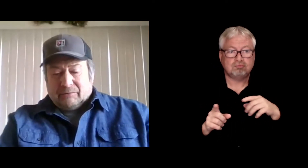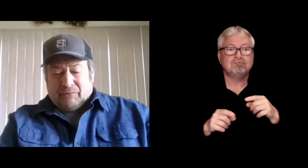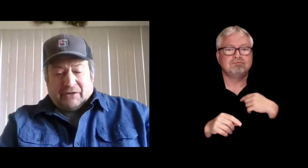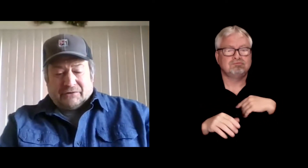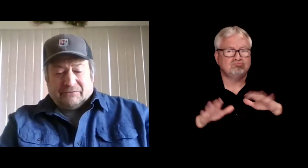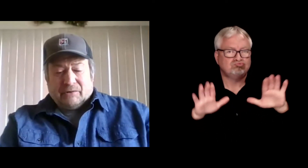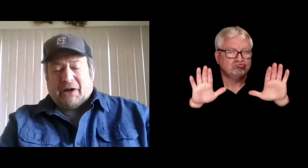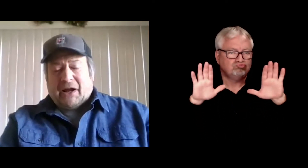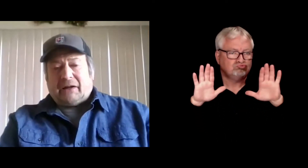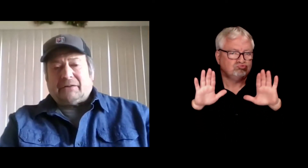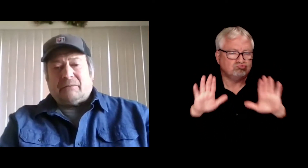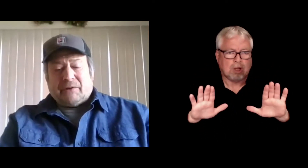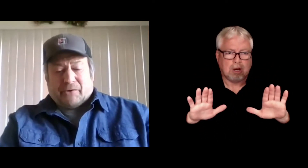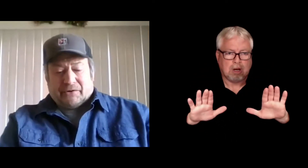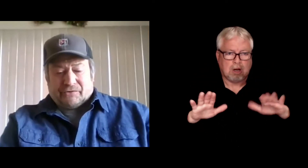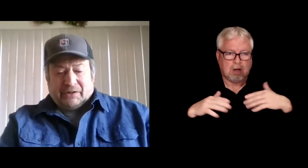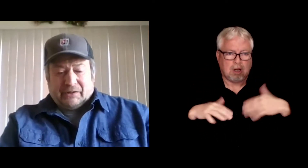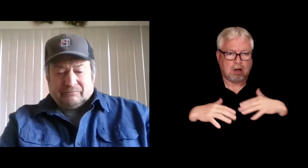and positive impact on me personally.